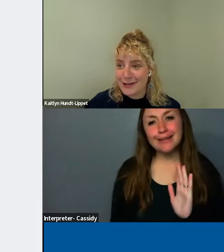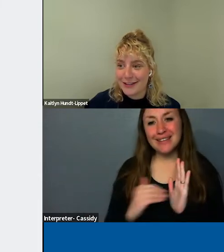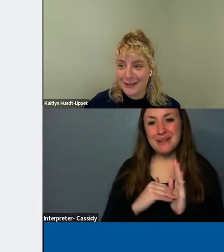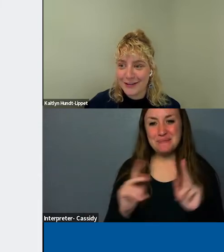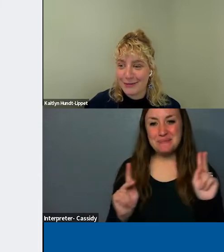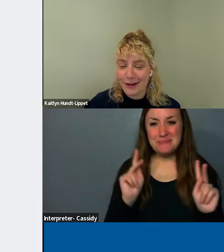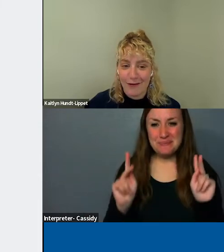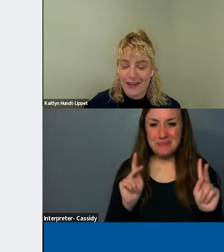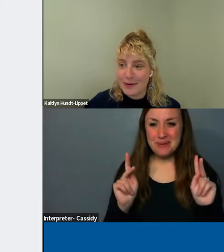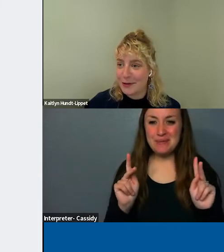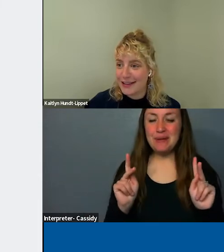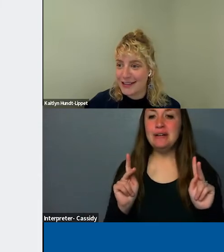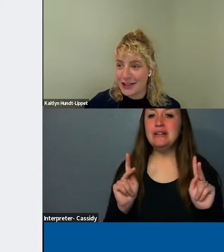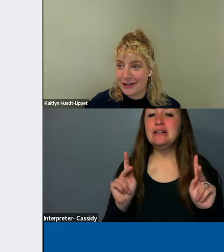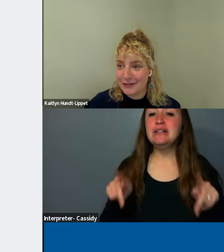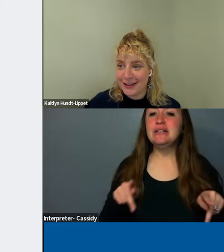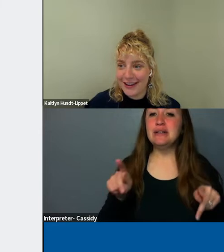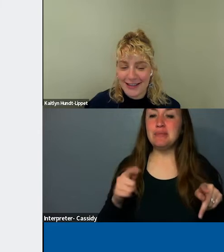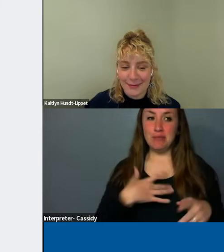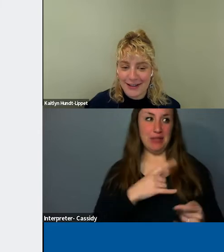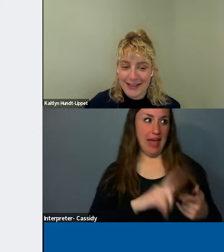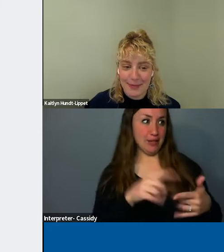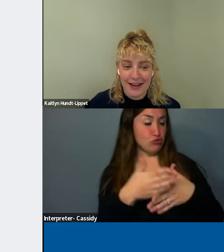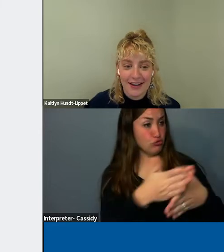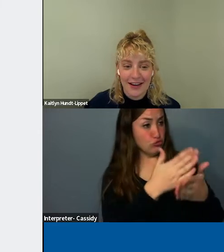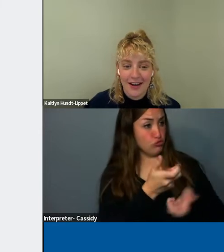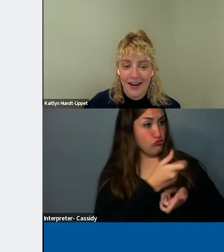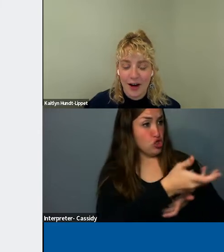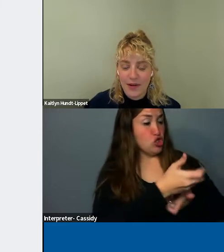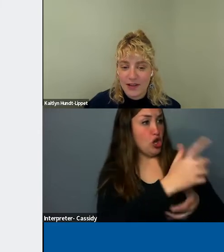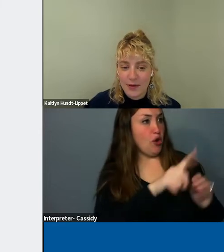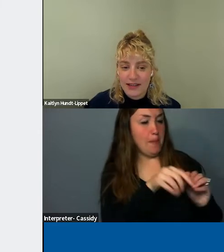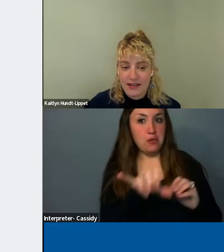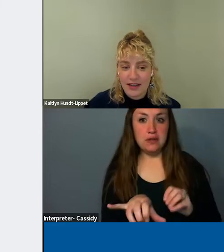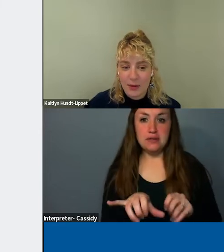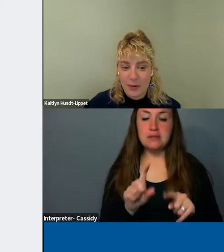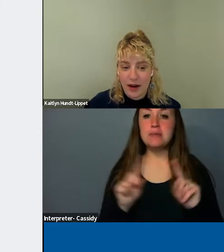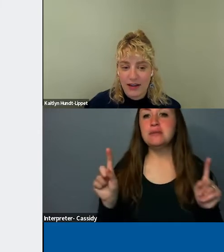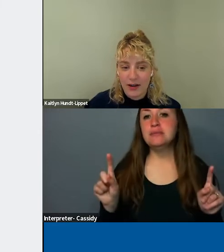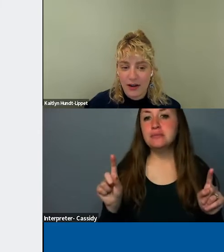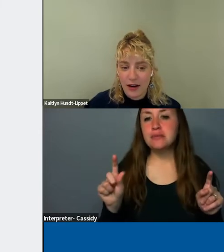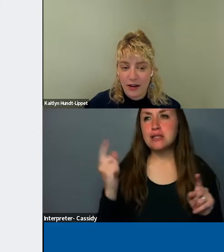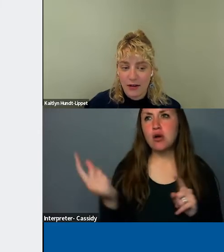especially on different demographics, people like to share different things about this, but it's always to keep in mind that you're,